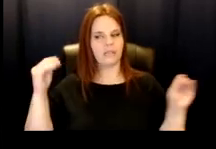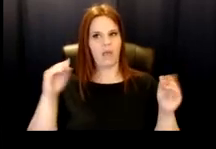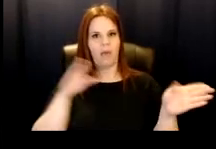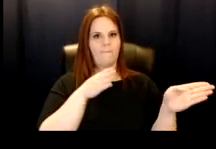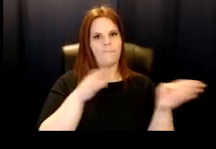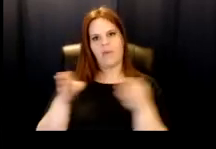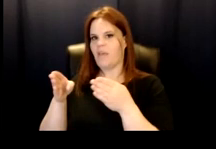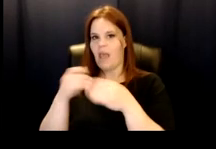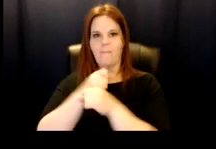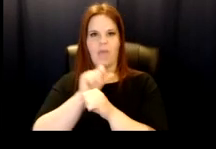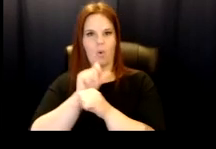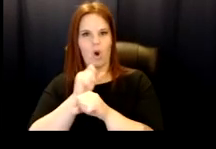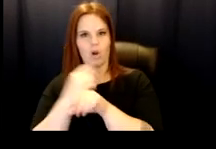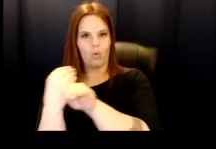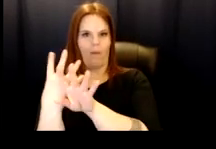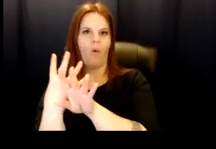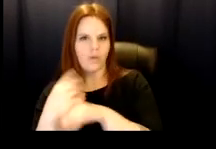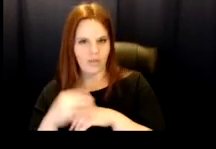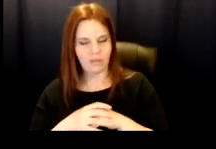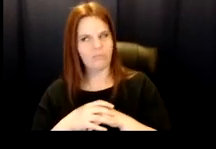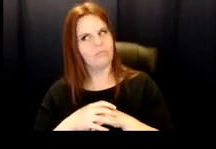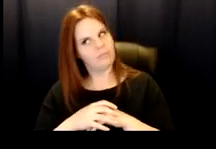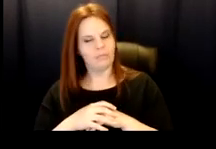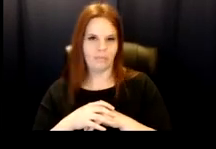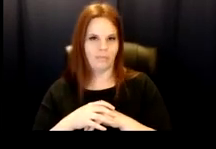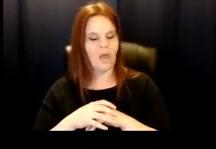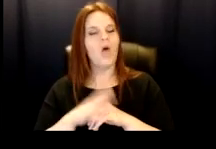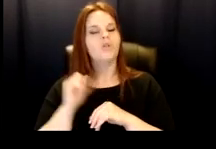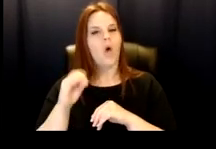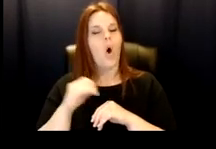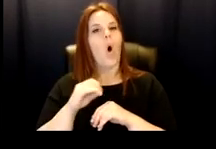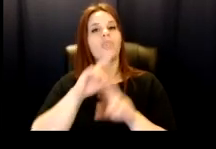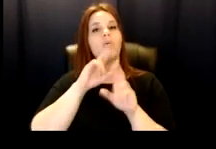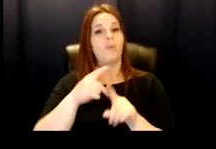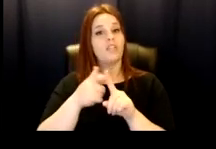The response from the disability community has been a course of two things: Finally!